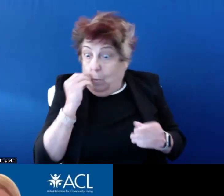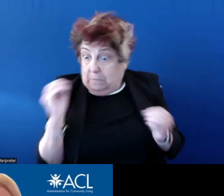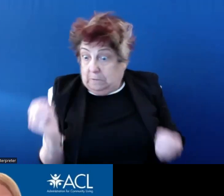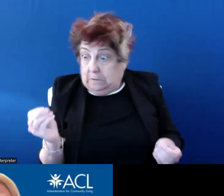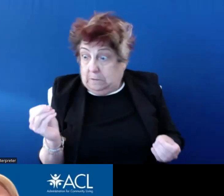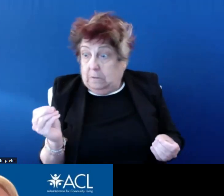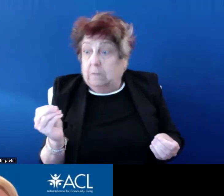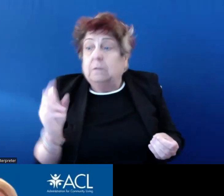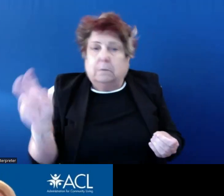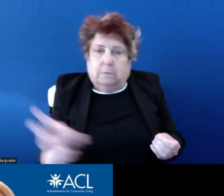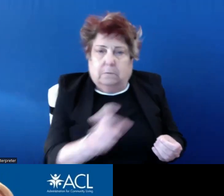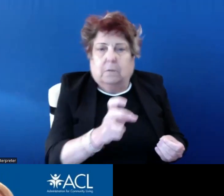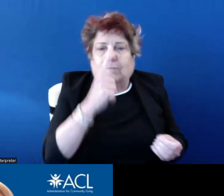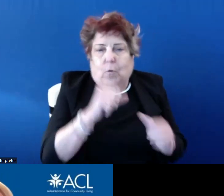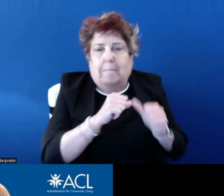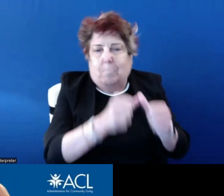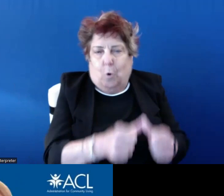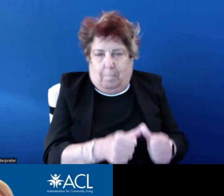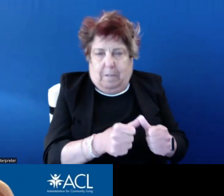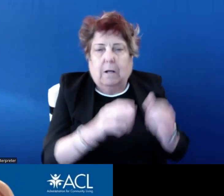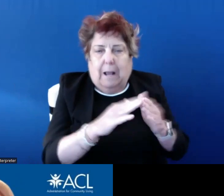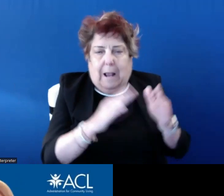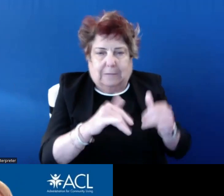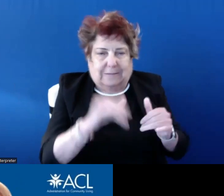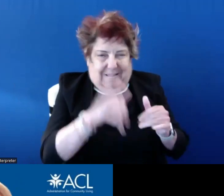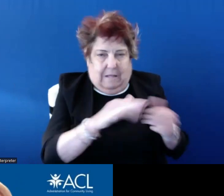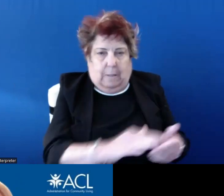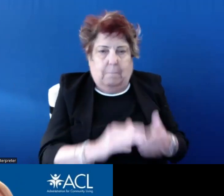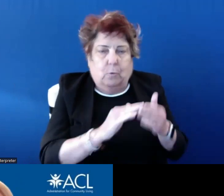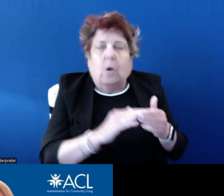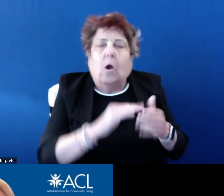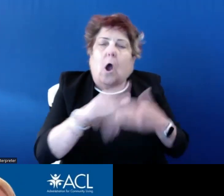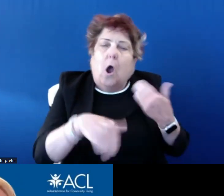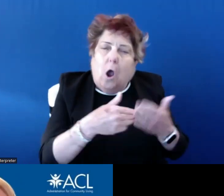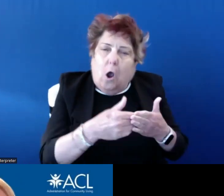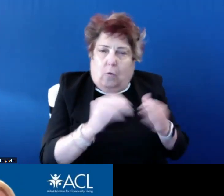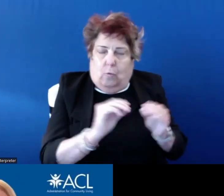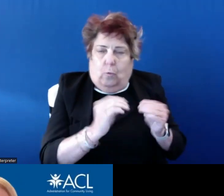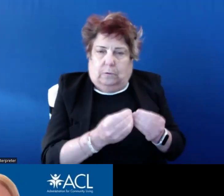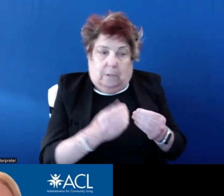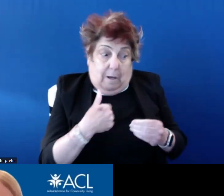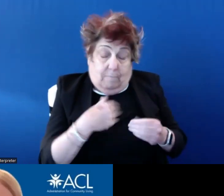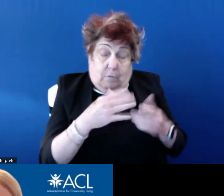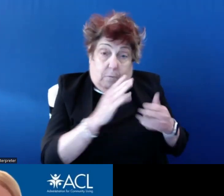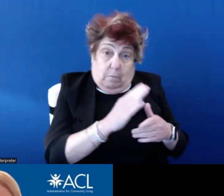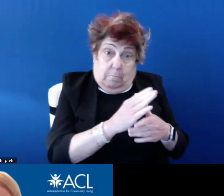in the community. So all of these organizations have partnerships at the state level as well as the local